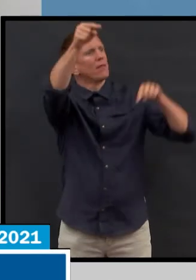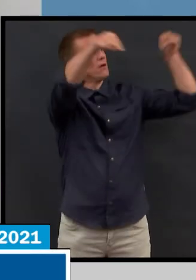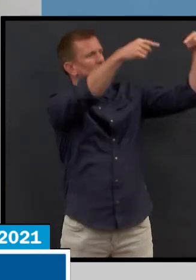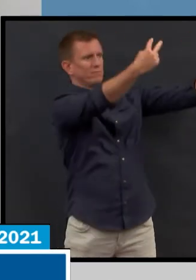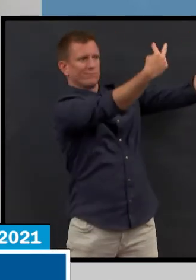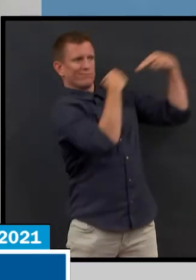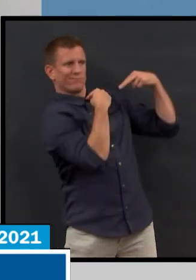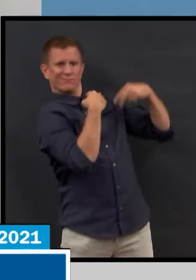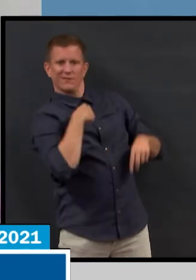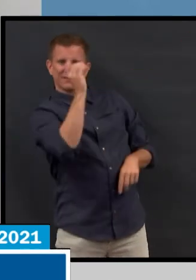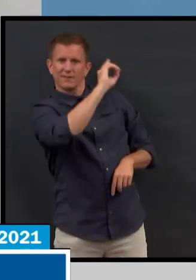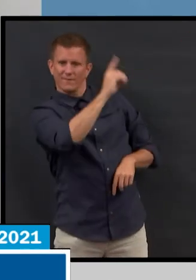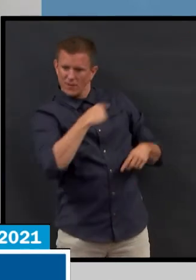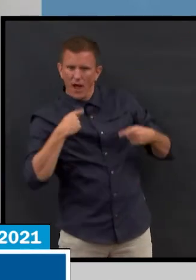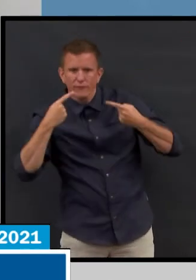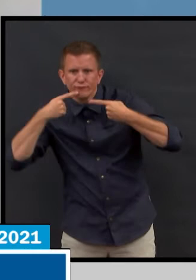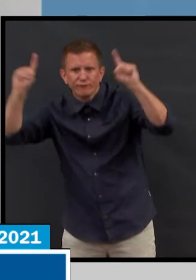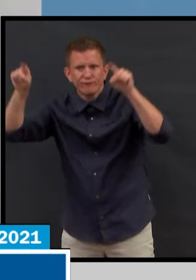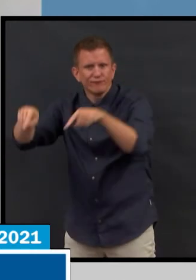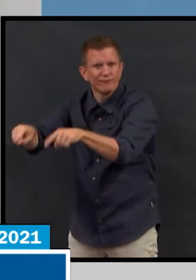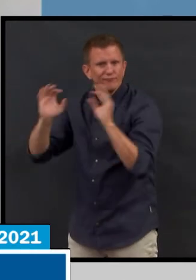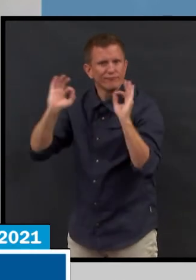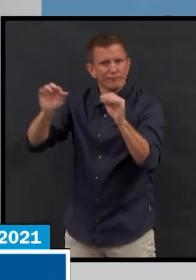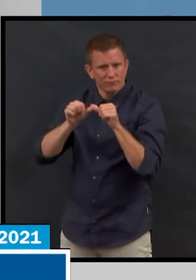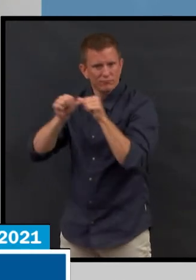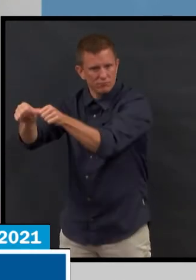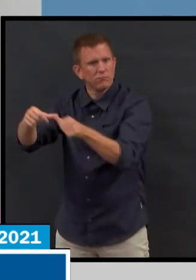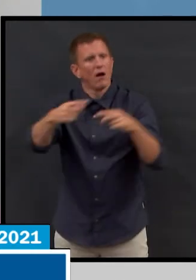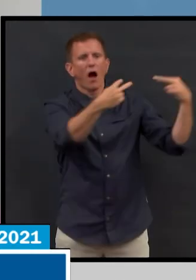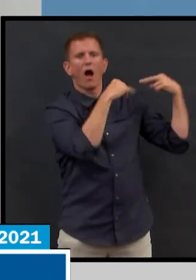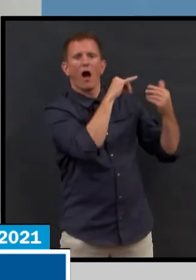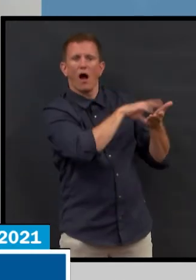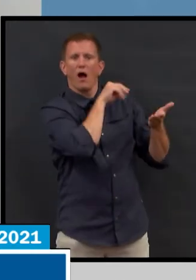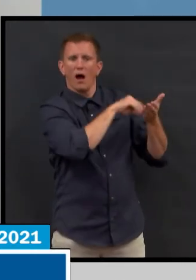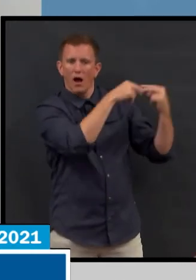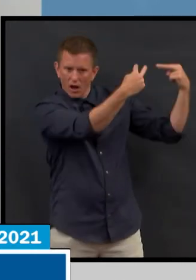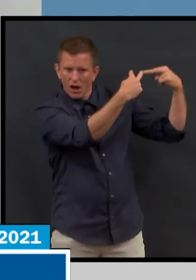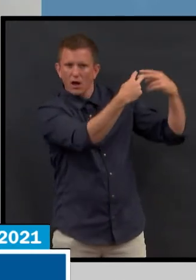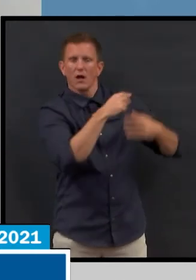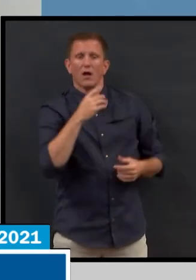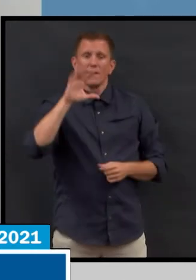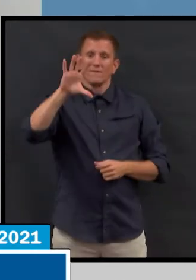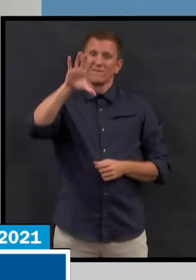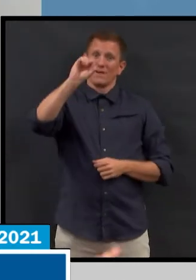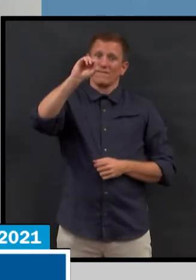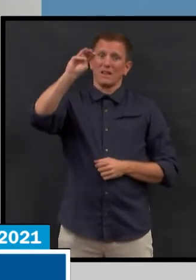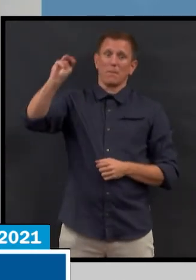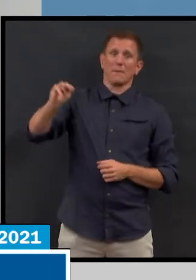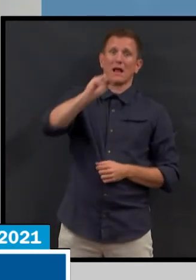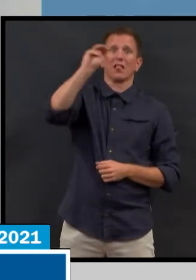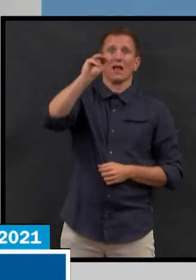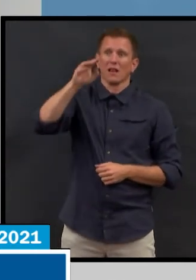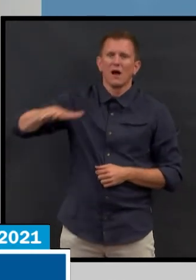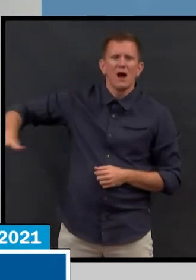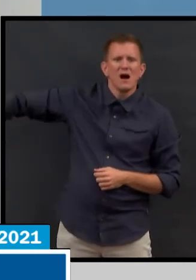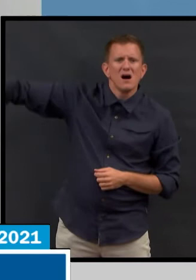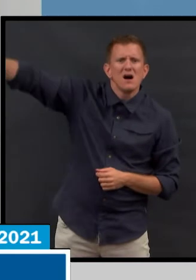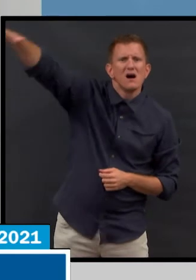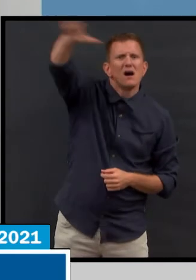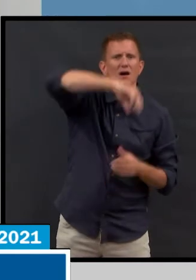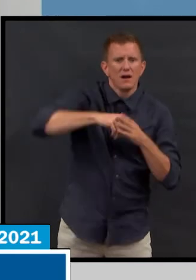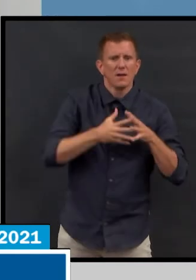of our us adults that identify a mental health concern and there are more than 20 million that